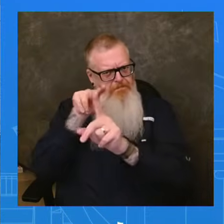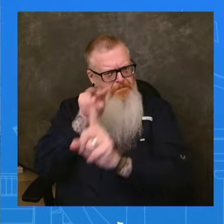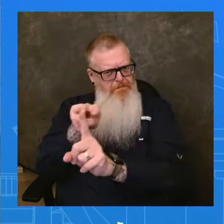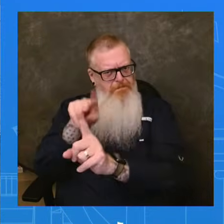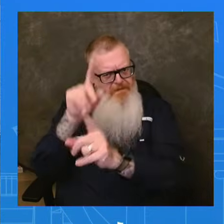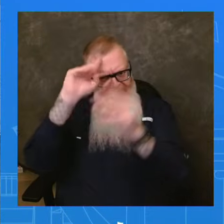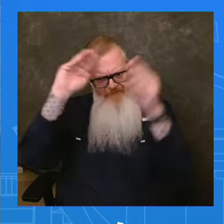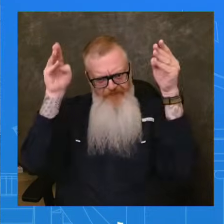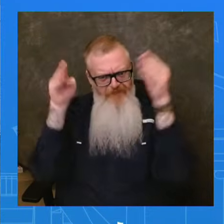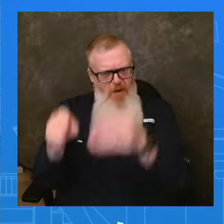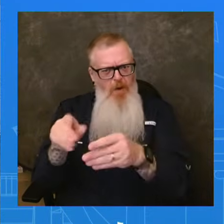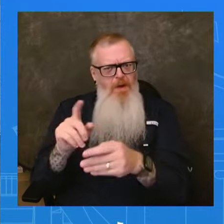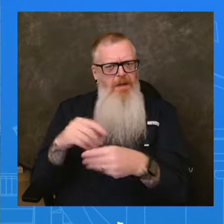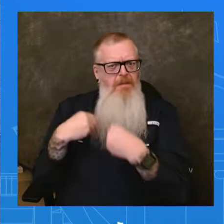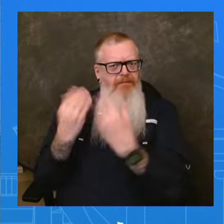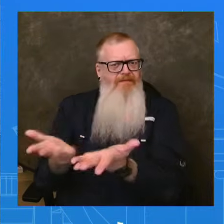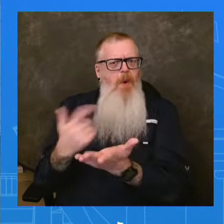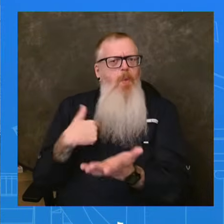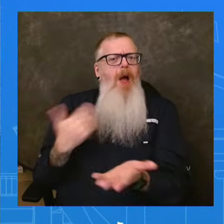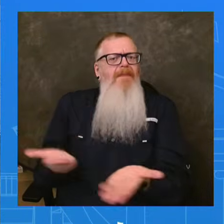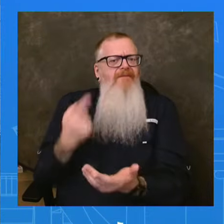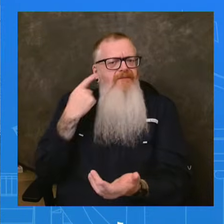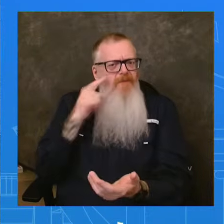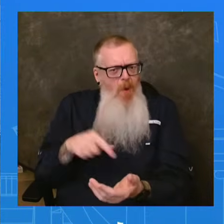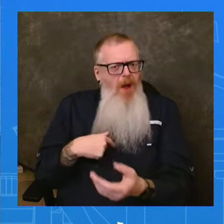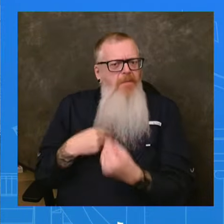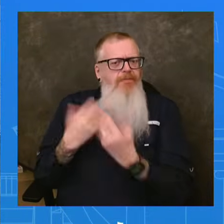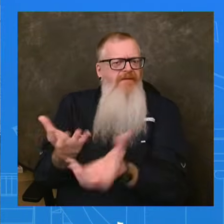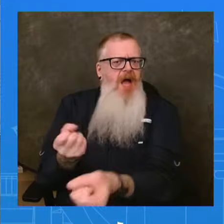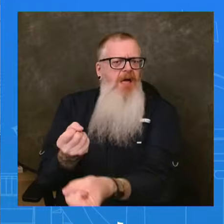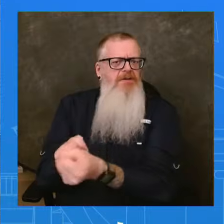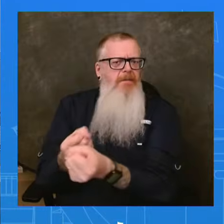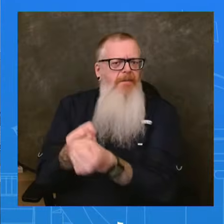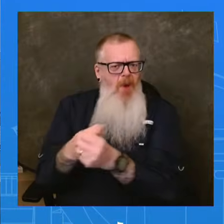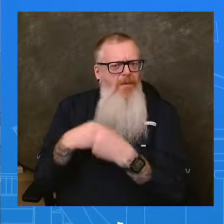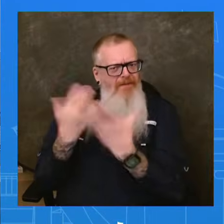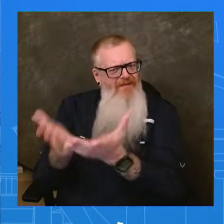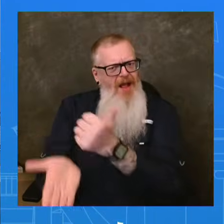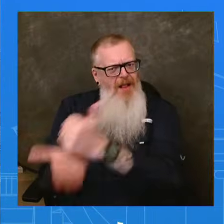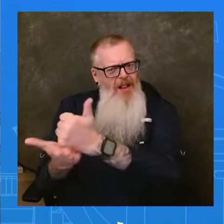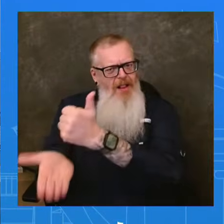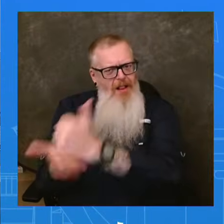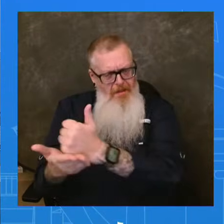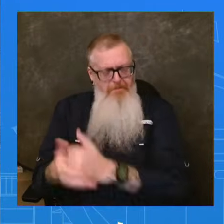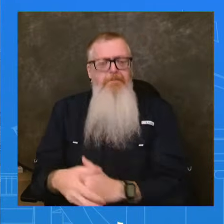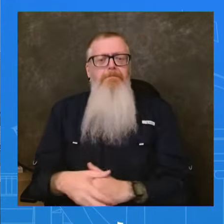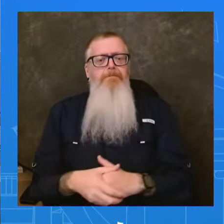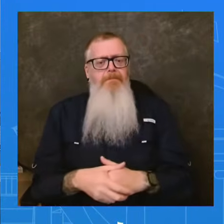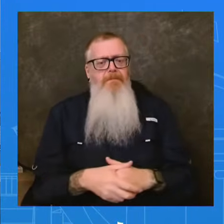and we'll continue to do that Ms. Jean-Pierre: Go ahead, Gabe. The Press: Thank you, Administrator. You said before that you have